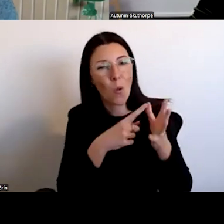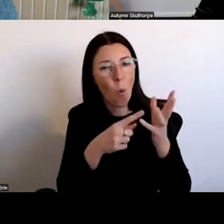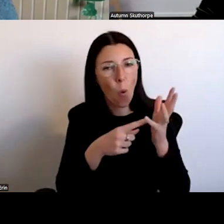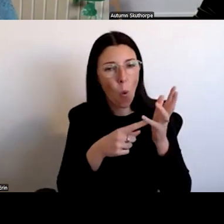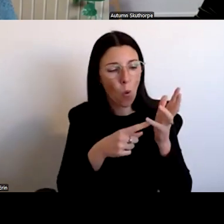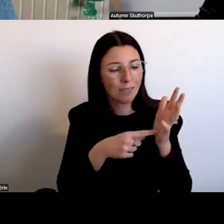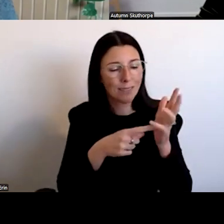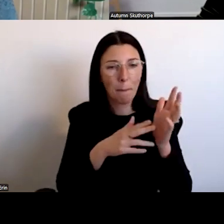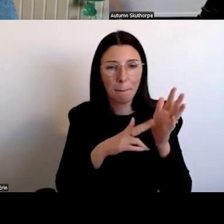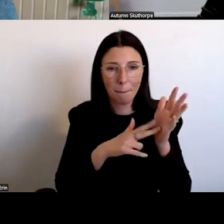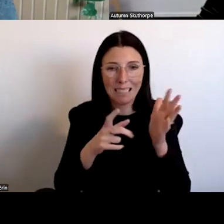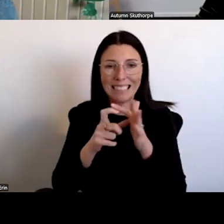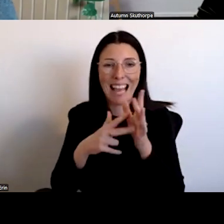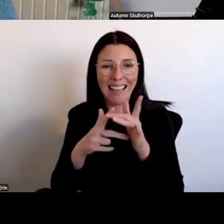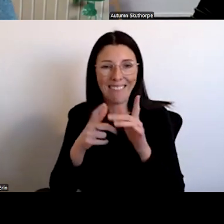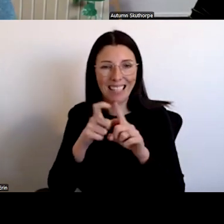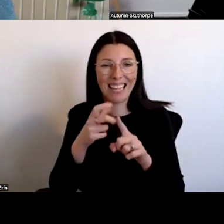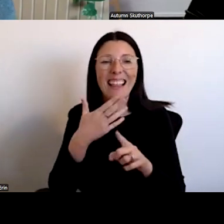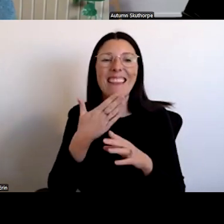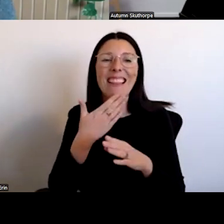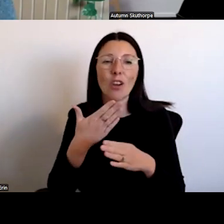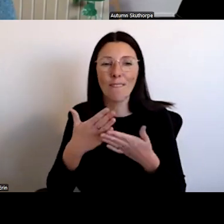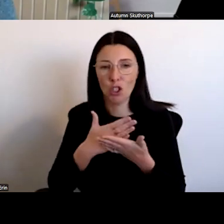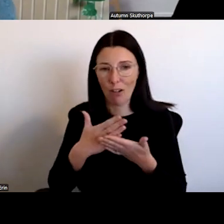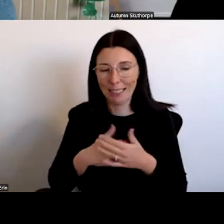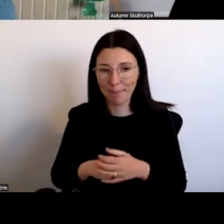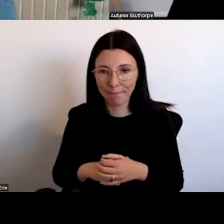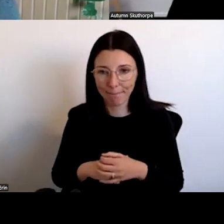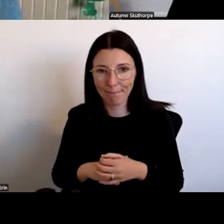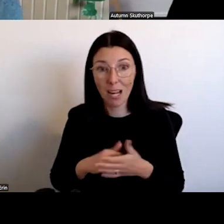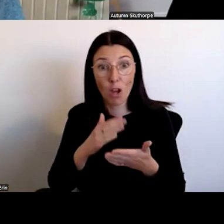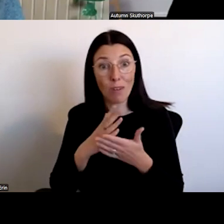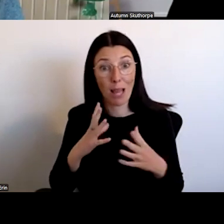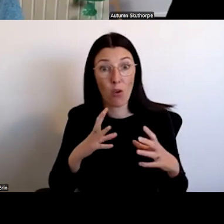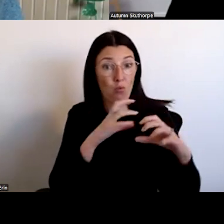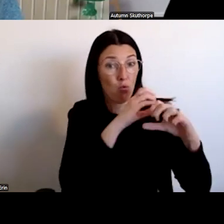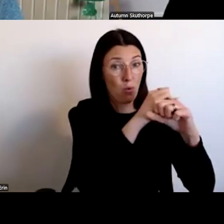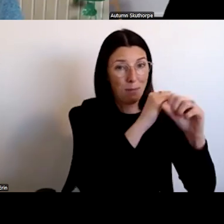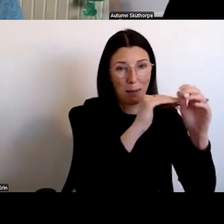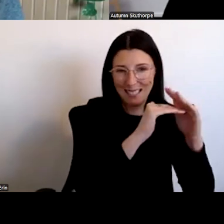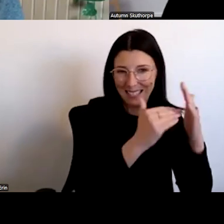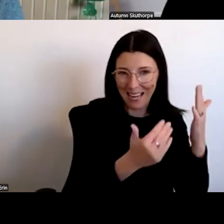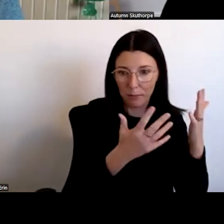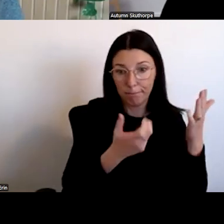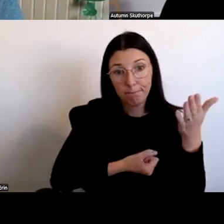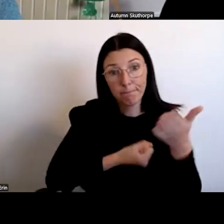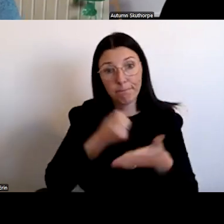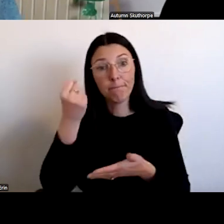their generous sharing today, thank you. That wraps up that component. Over to you,